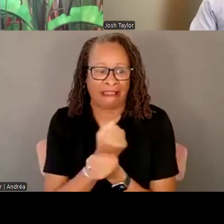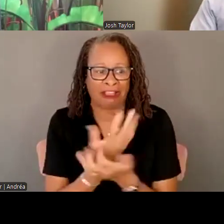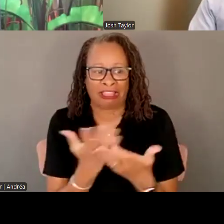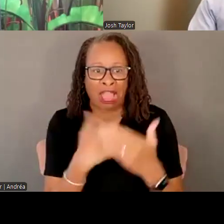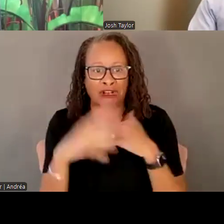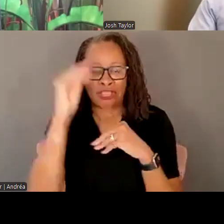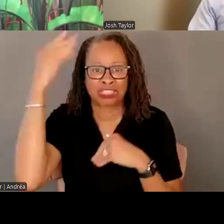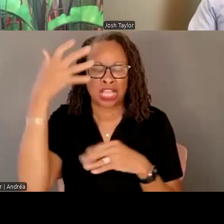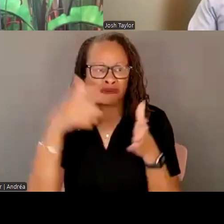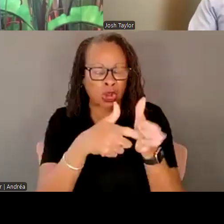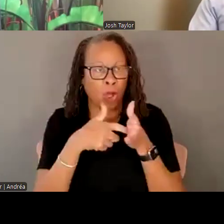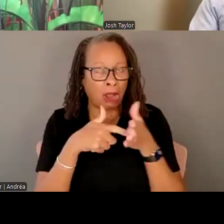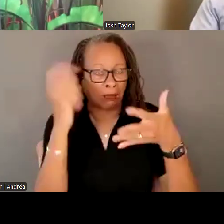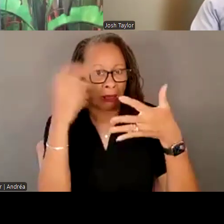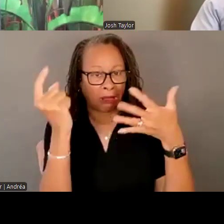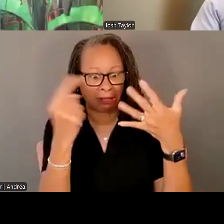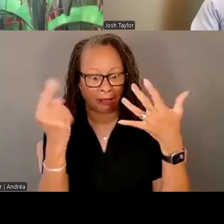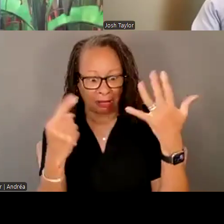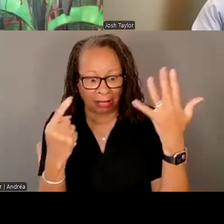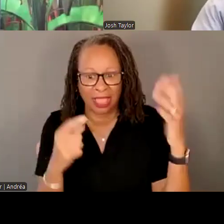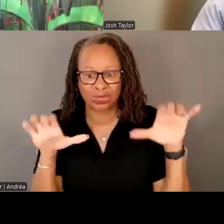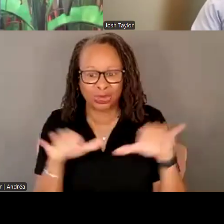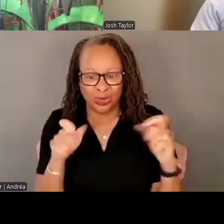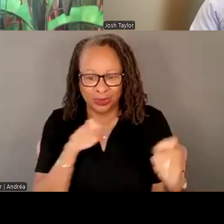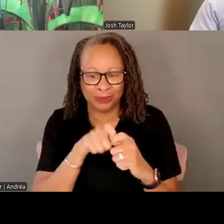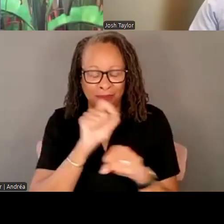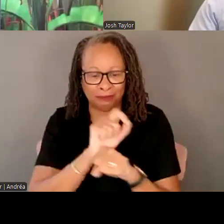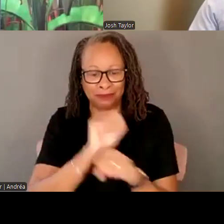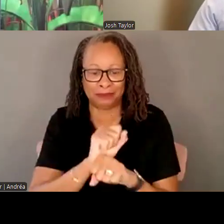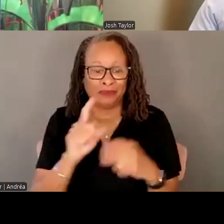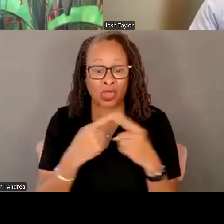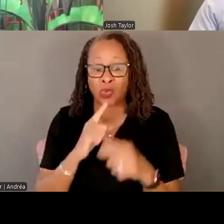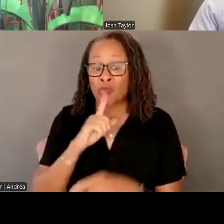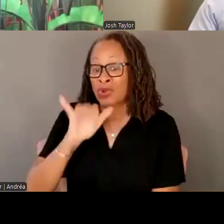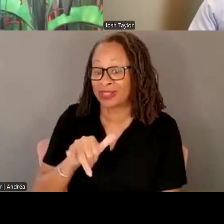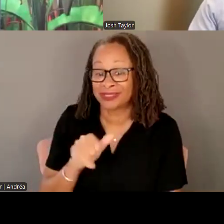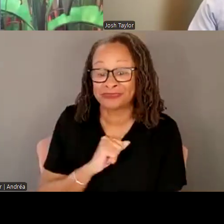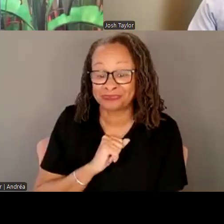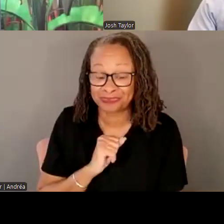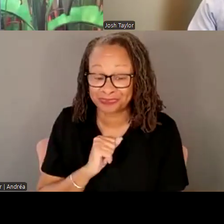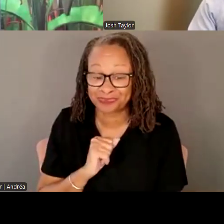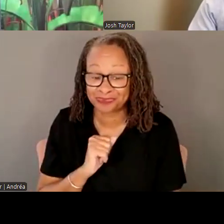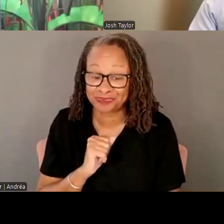is required to do a certain job when really in, because that's the hope.